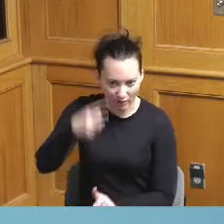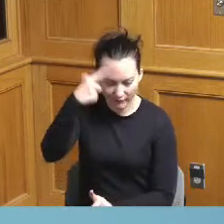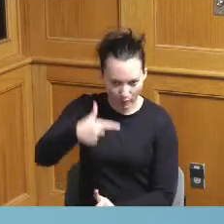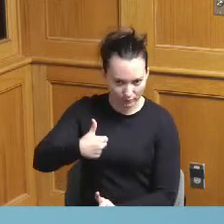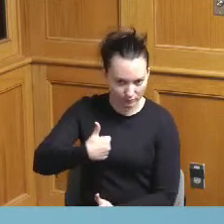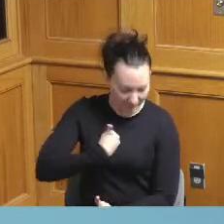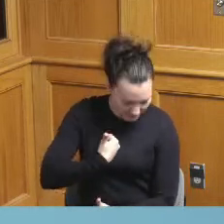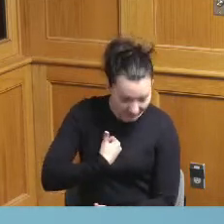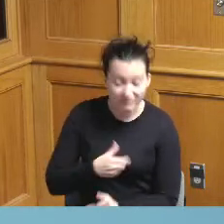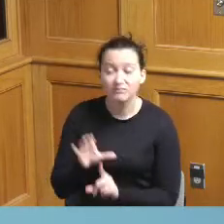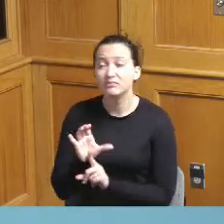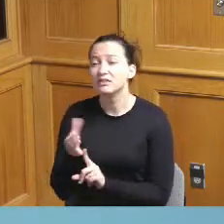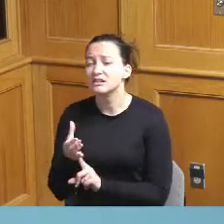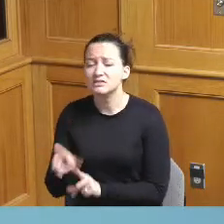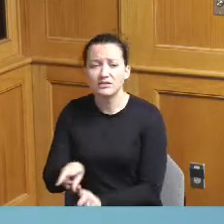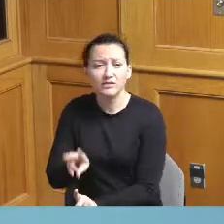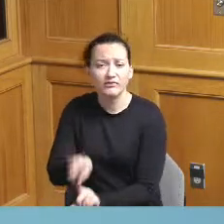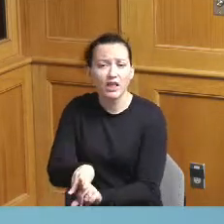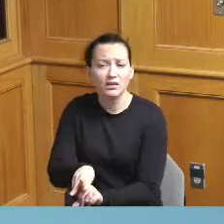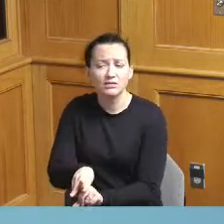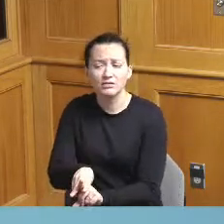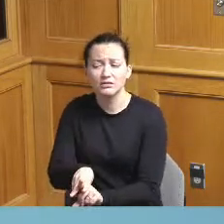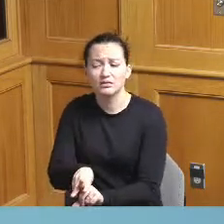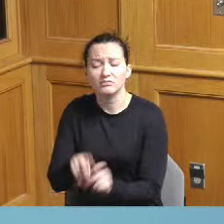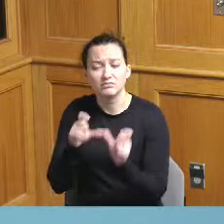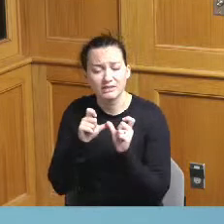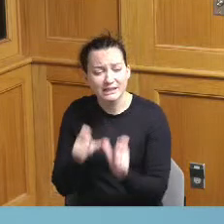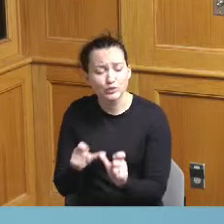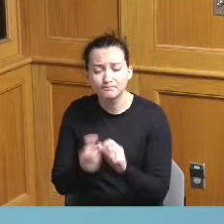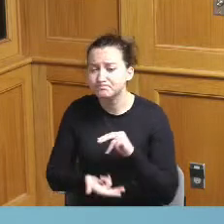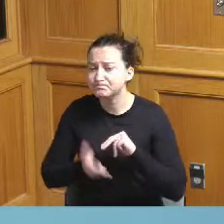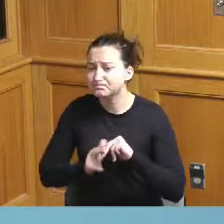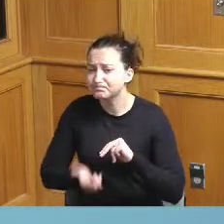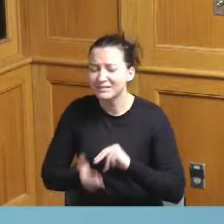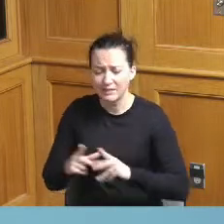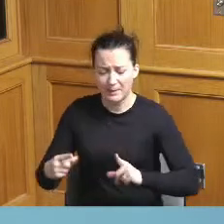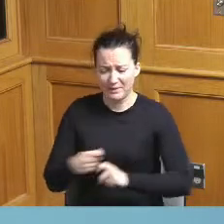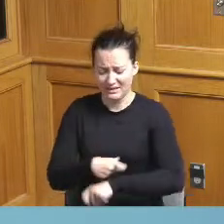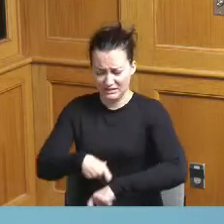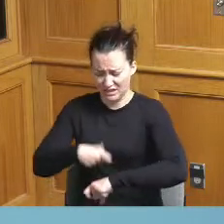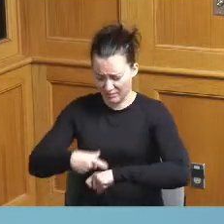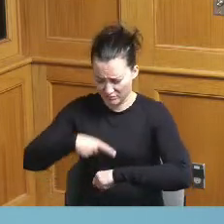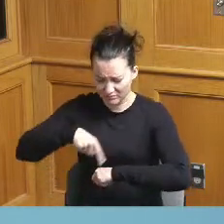a case filing as case filings continue to increase the complexity and time required for these cases